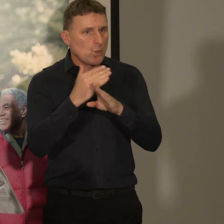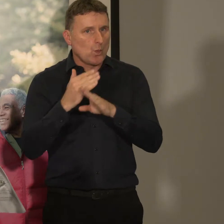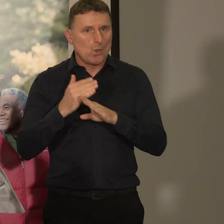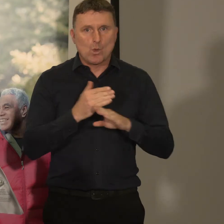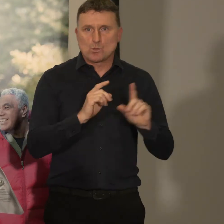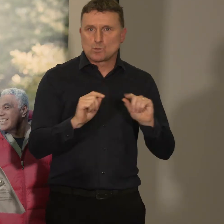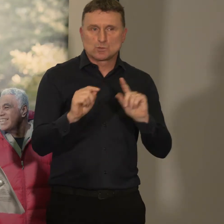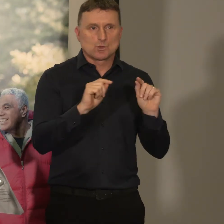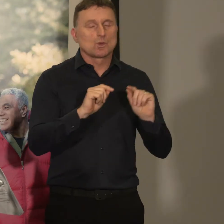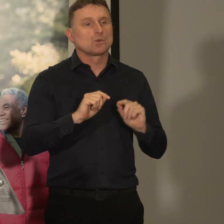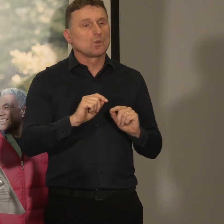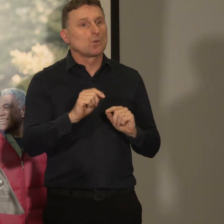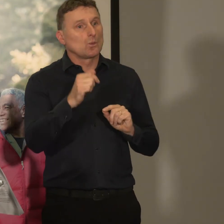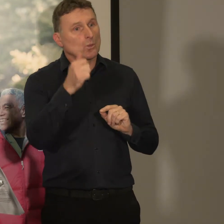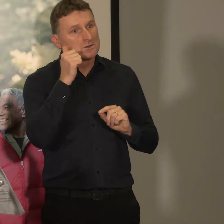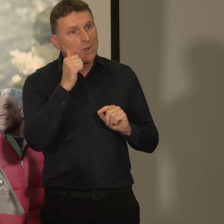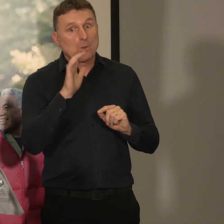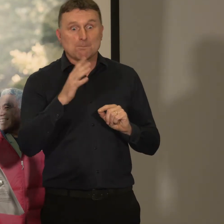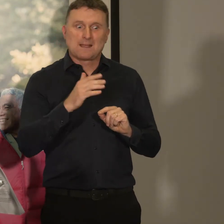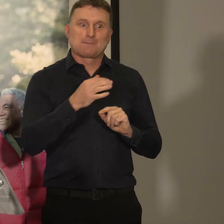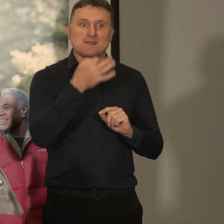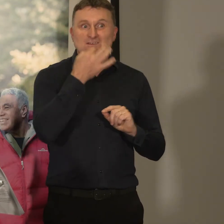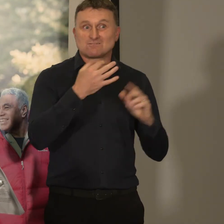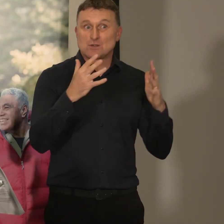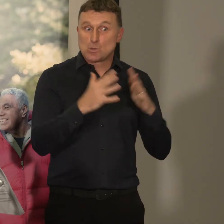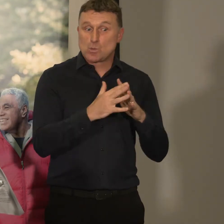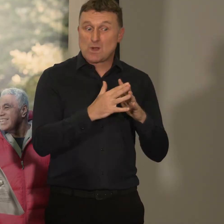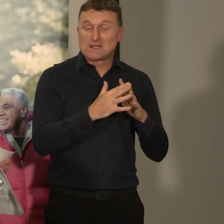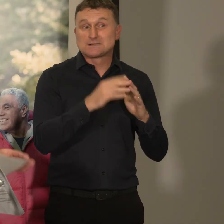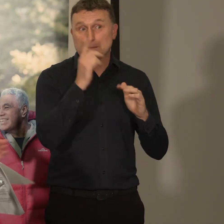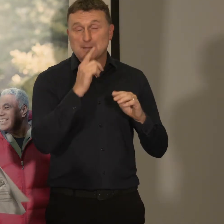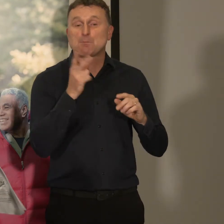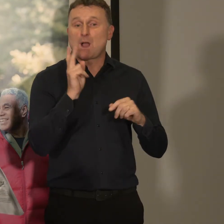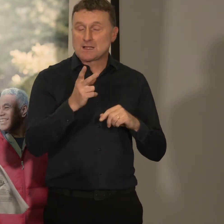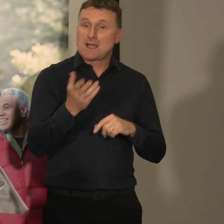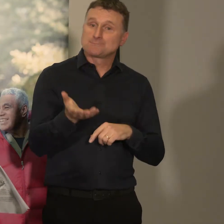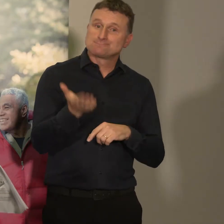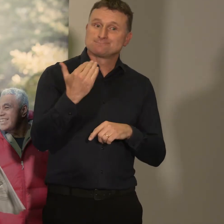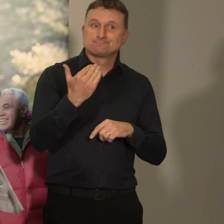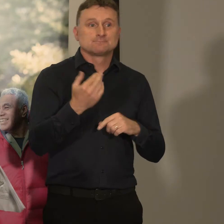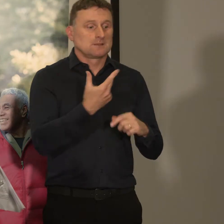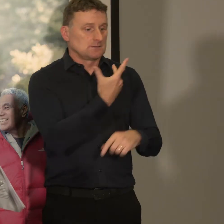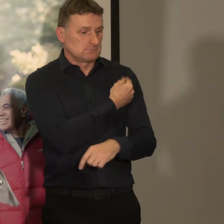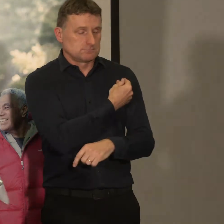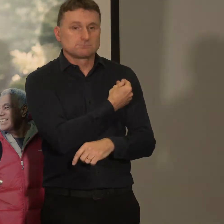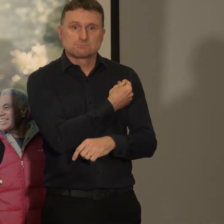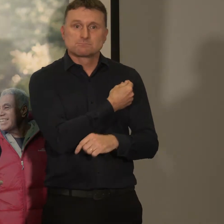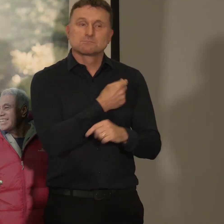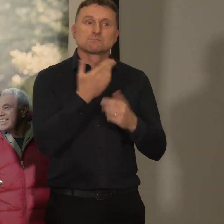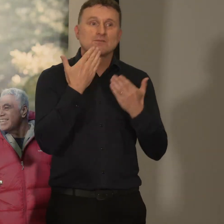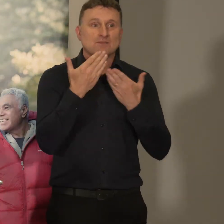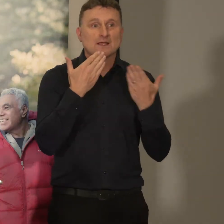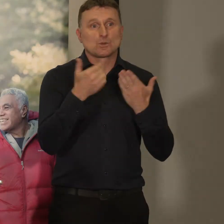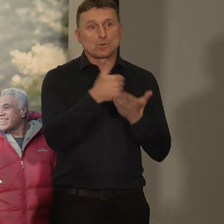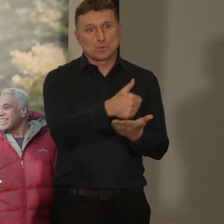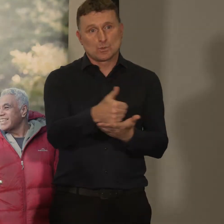the work that you do and were expecting there might be an upsurge in business over the coming weeks as people come